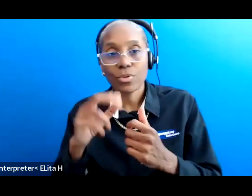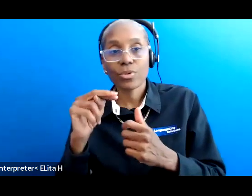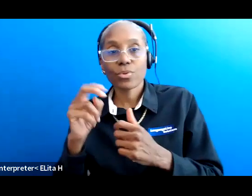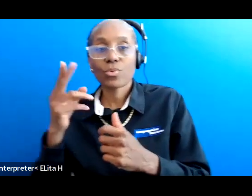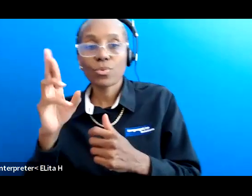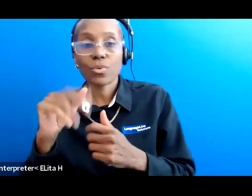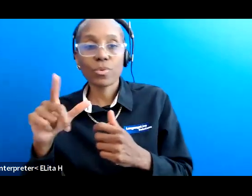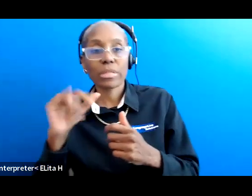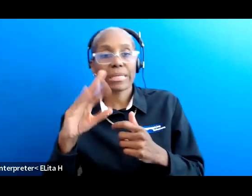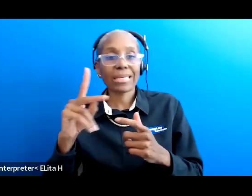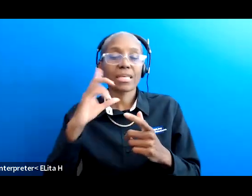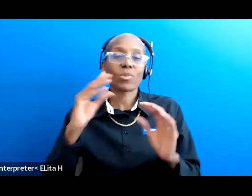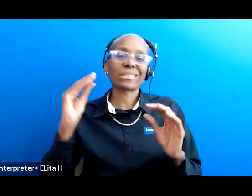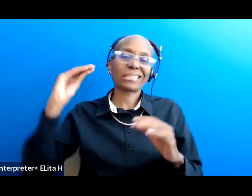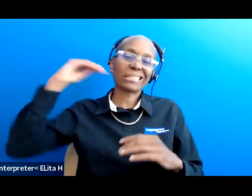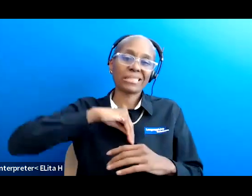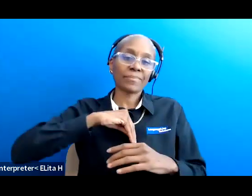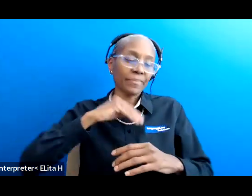do implants into the brain.